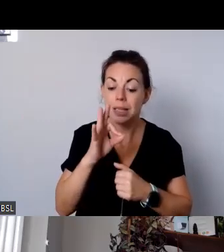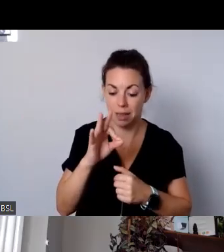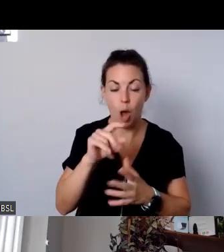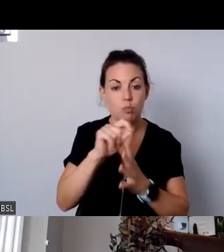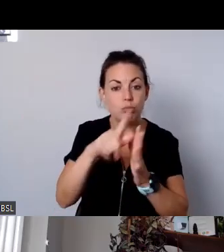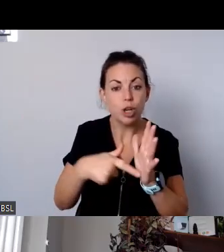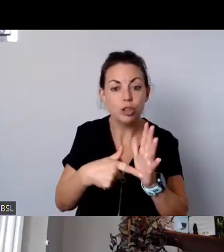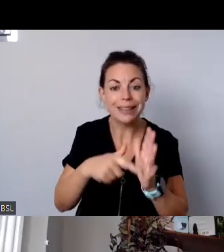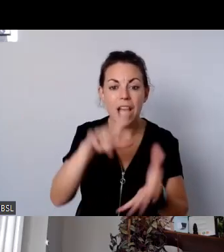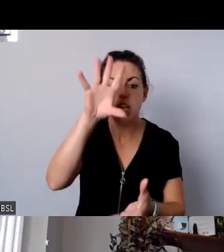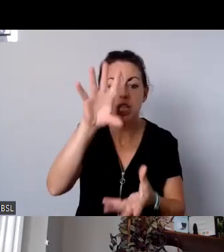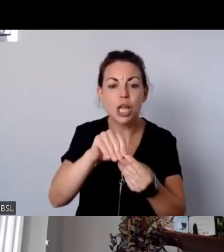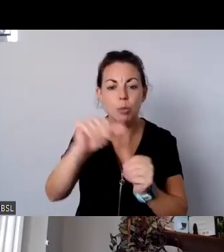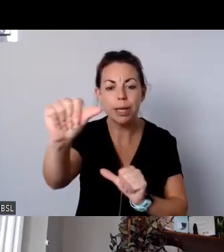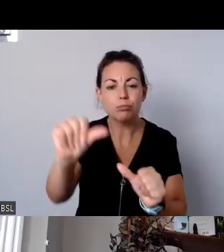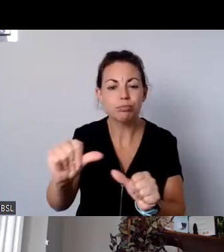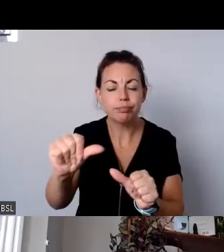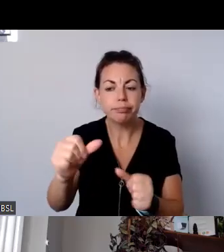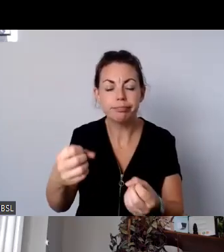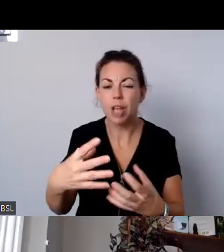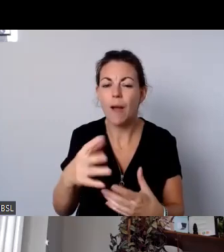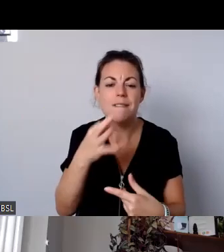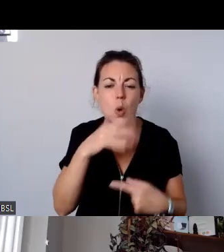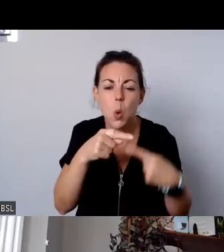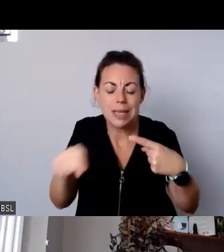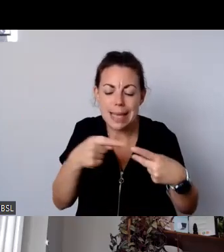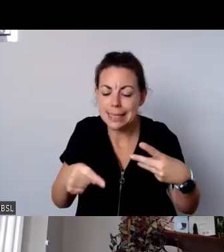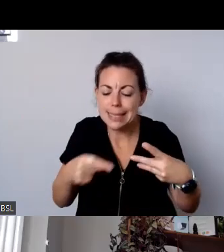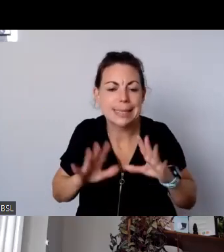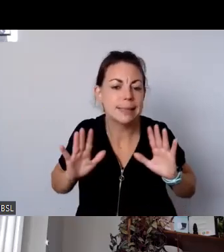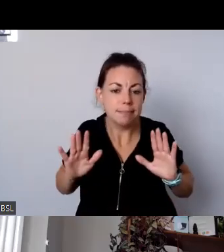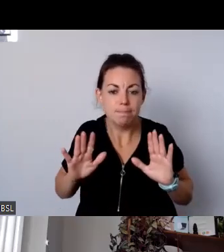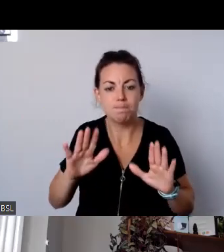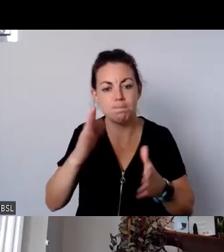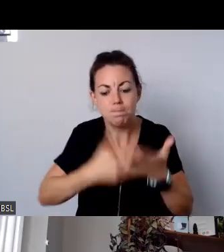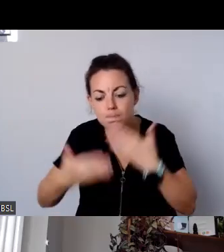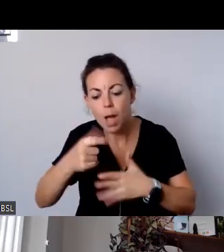so really just a few sentences of what the project is about.